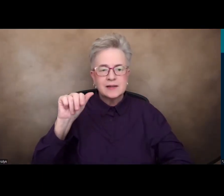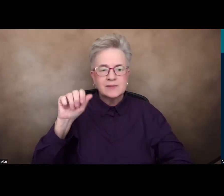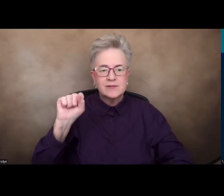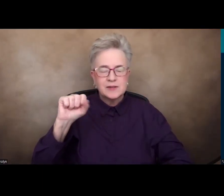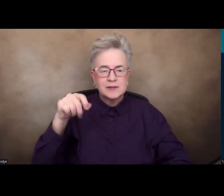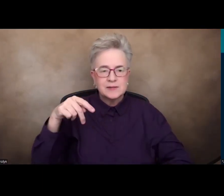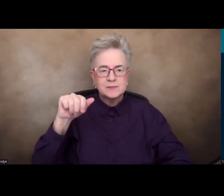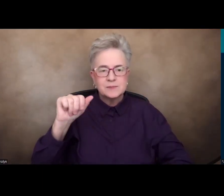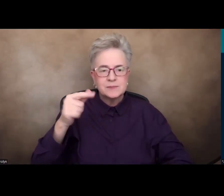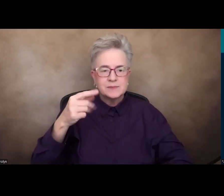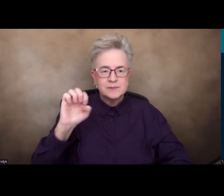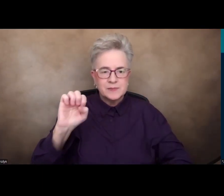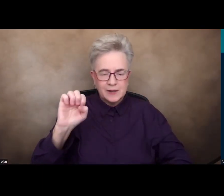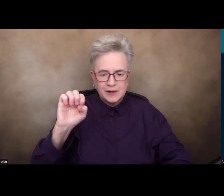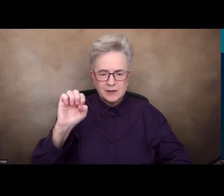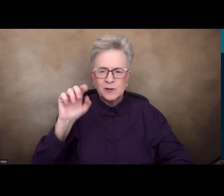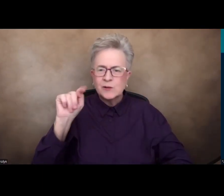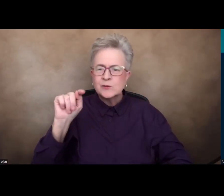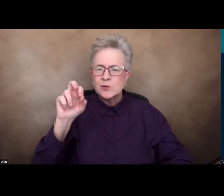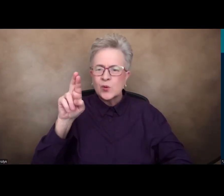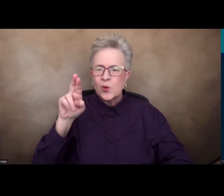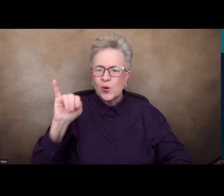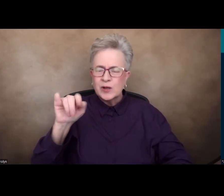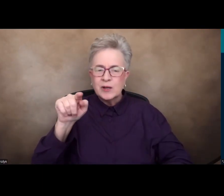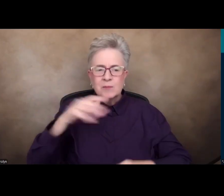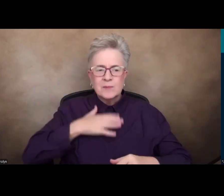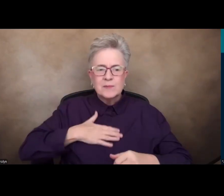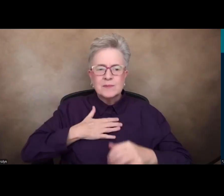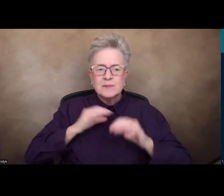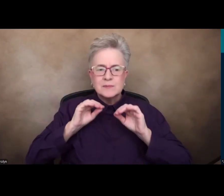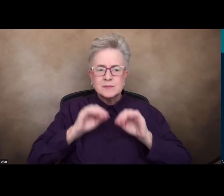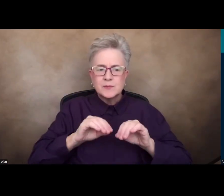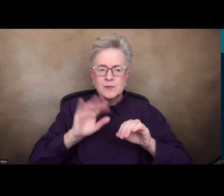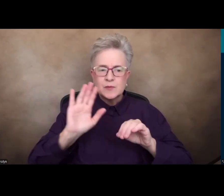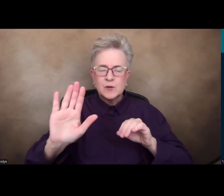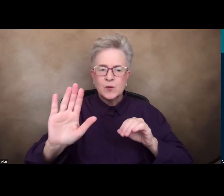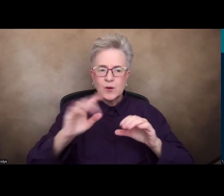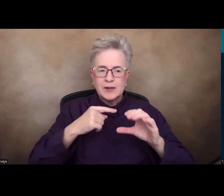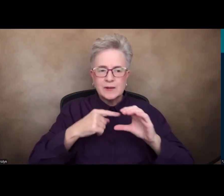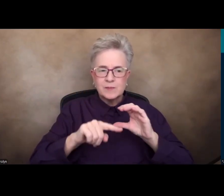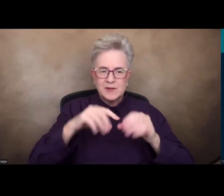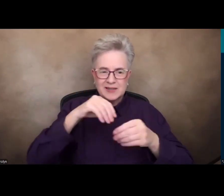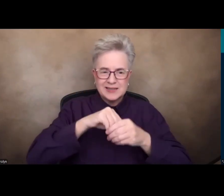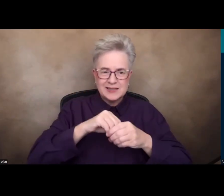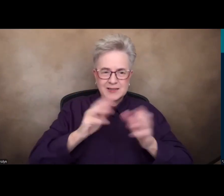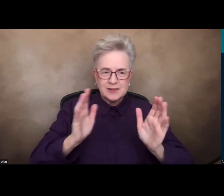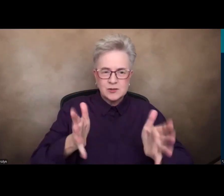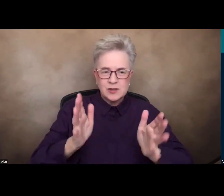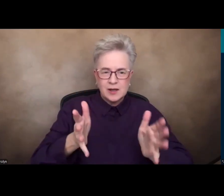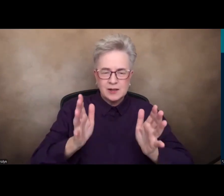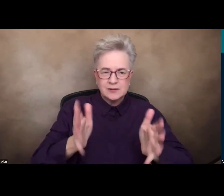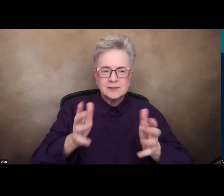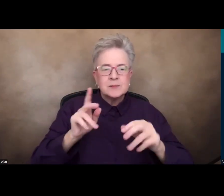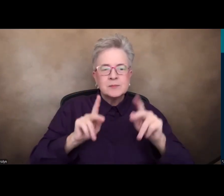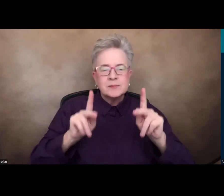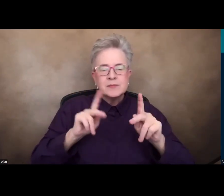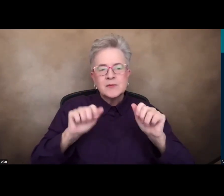email Tori or Leo into the chat, that would be great, and just send those over.